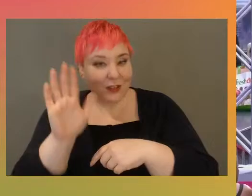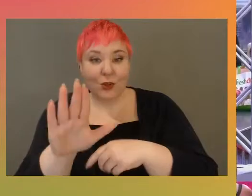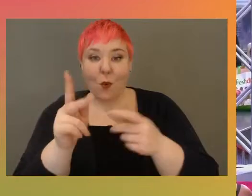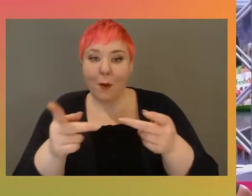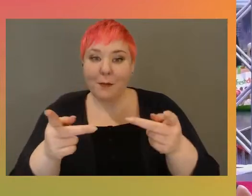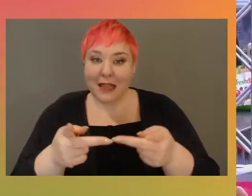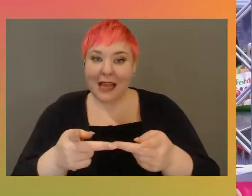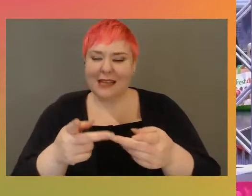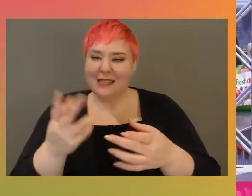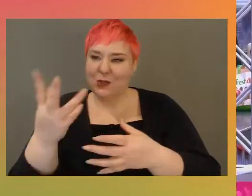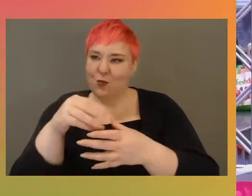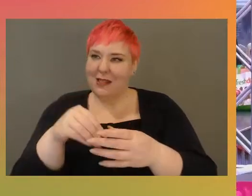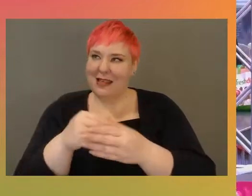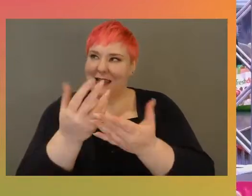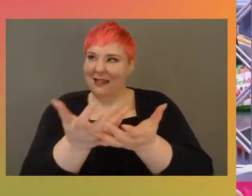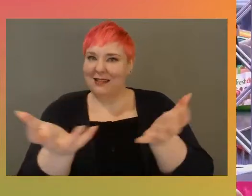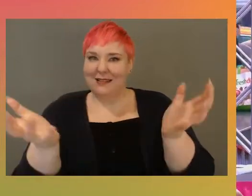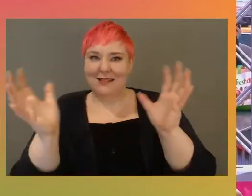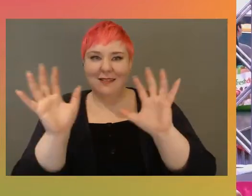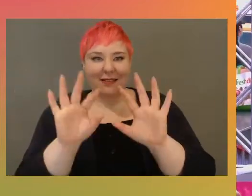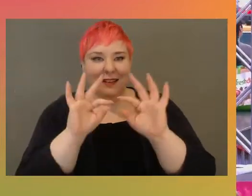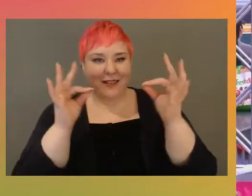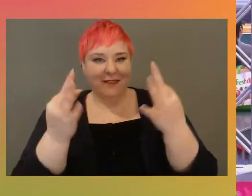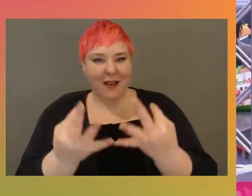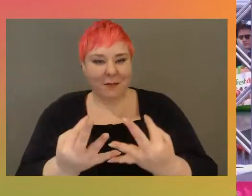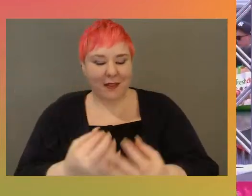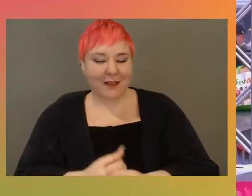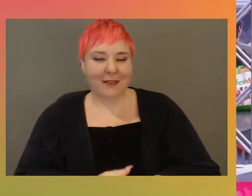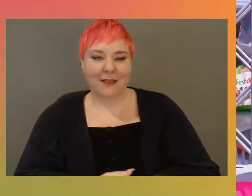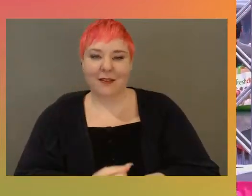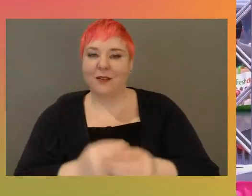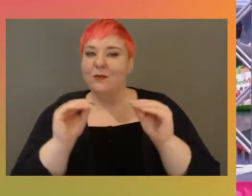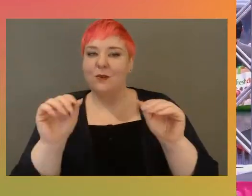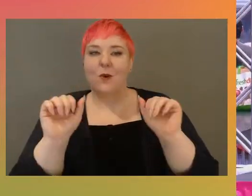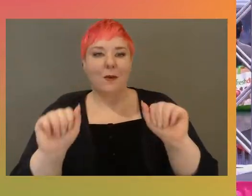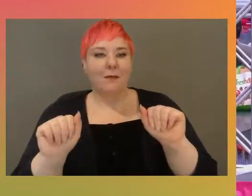LIKE COLLEEN STARTED OFF THE